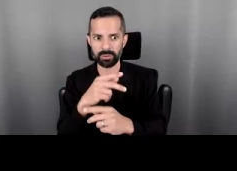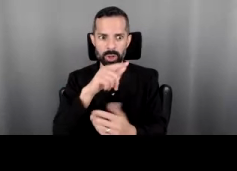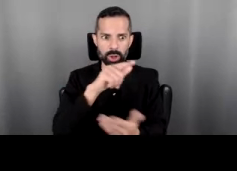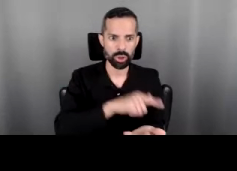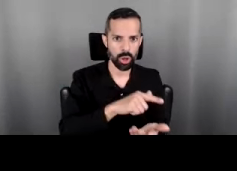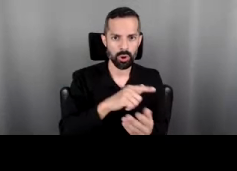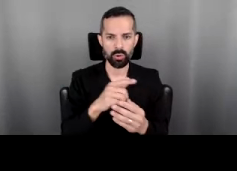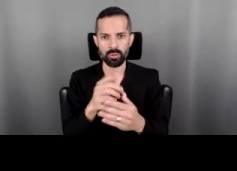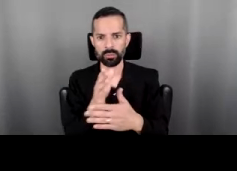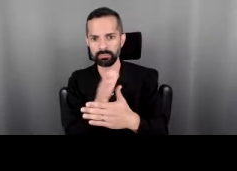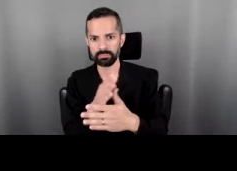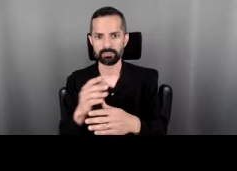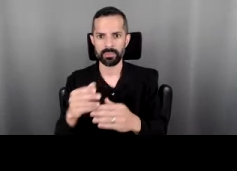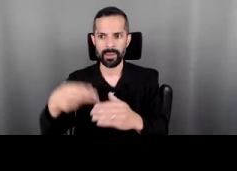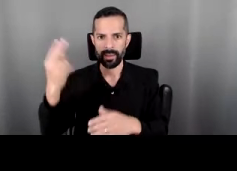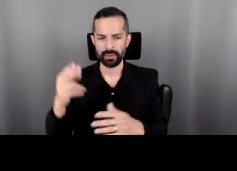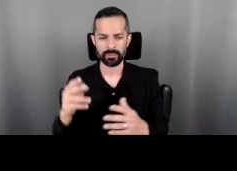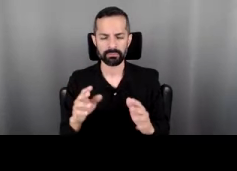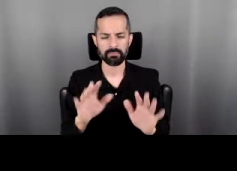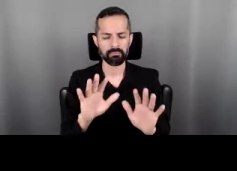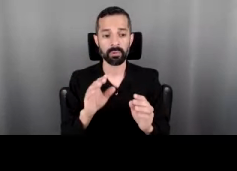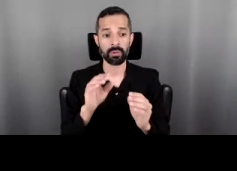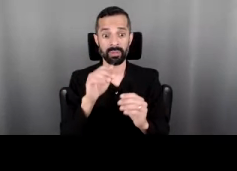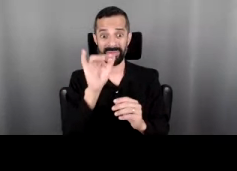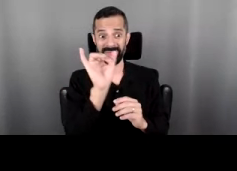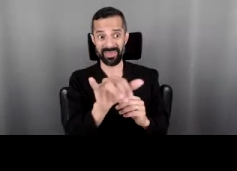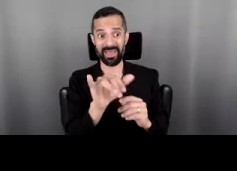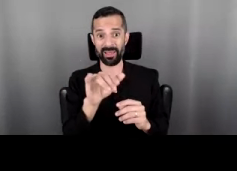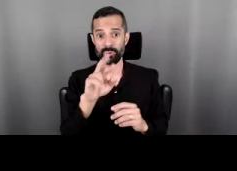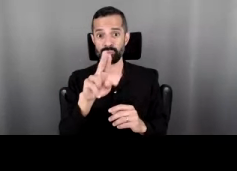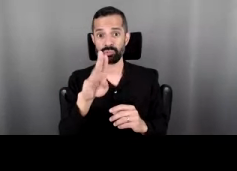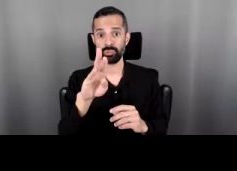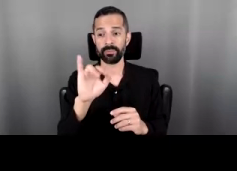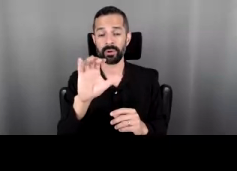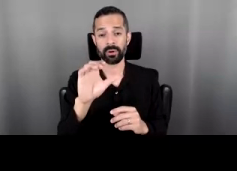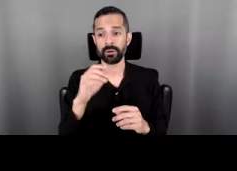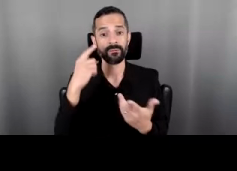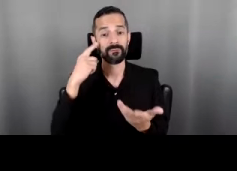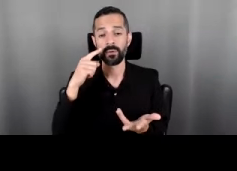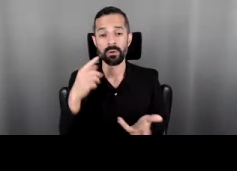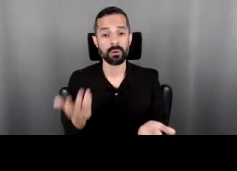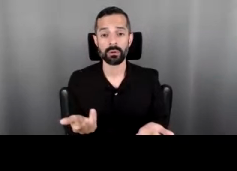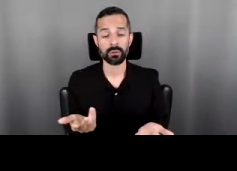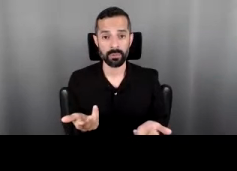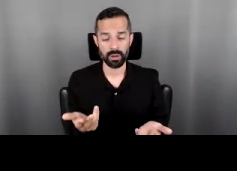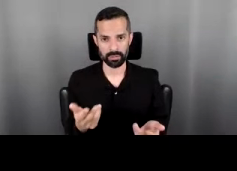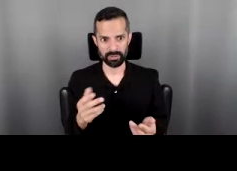When we initially developed it was to give people a sense of, here are some of the things that we're looking for